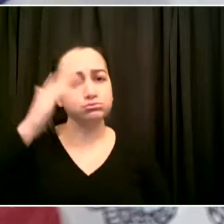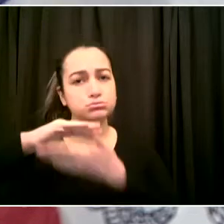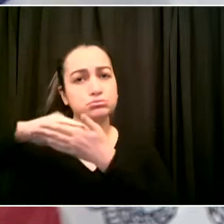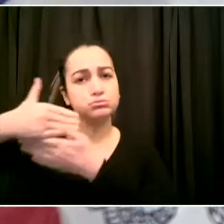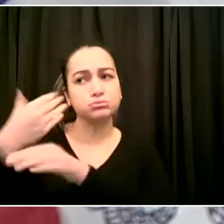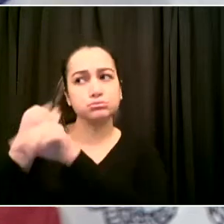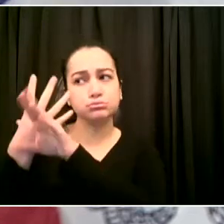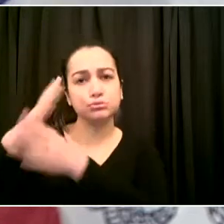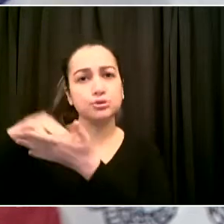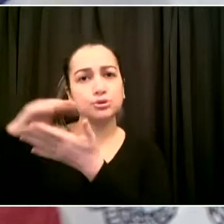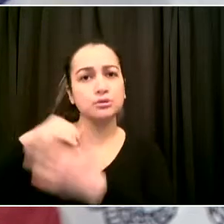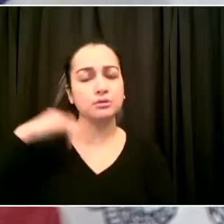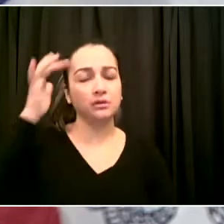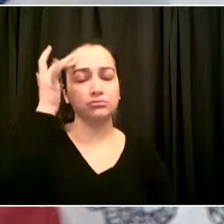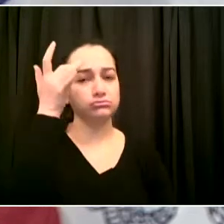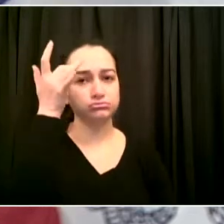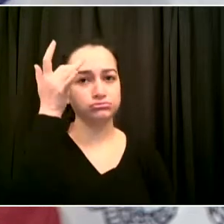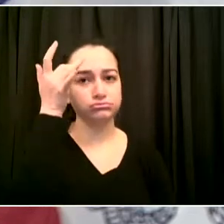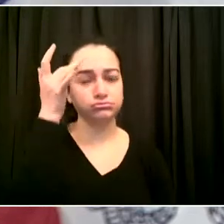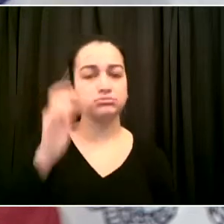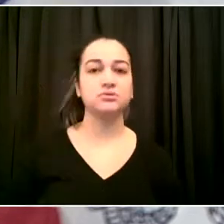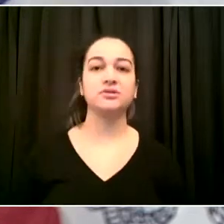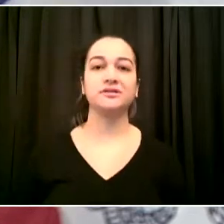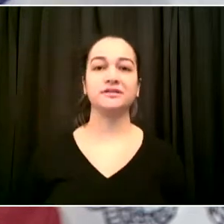DOING REMOTE LEARARNING..